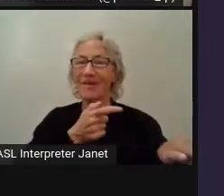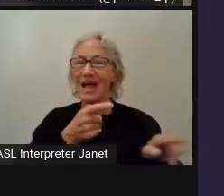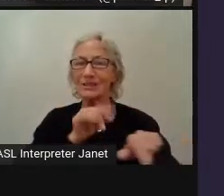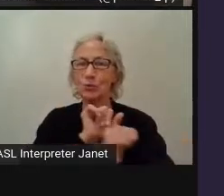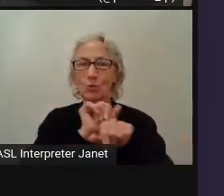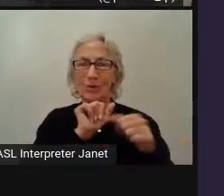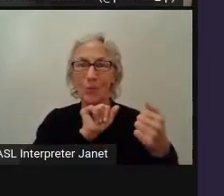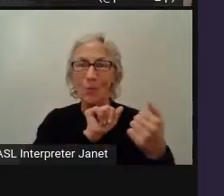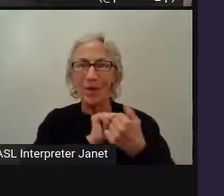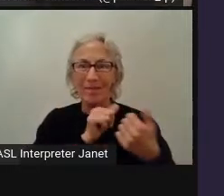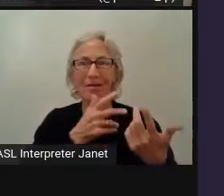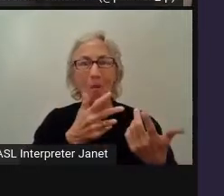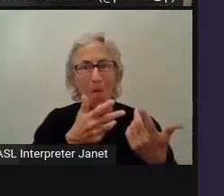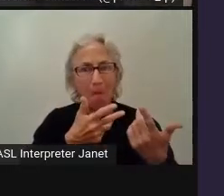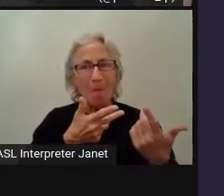First of all browser tools are faster to work with. With CI /